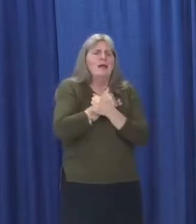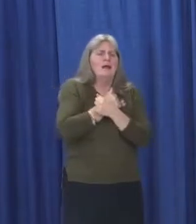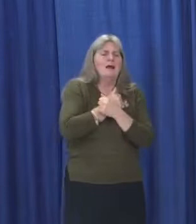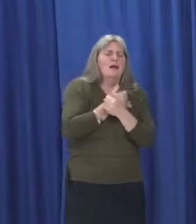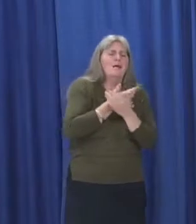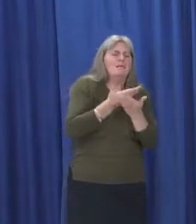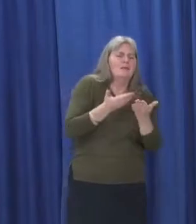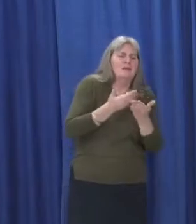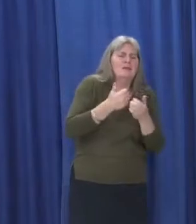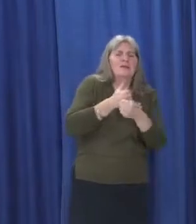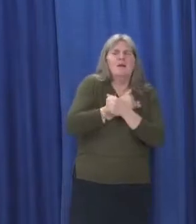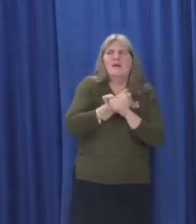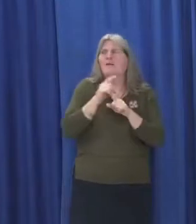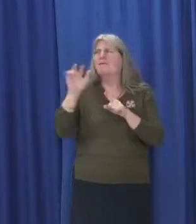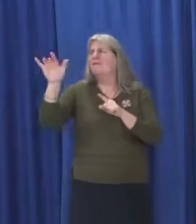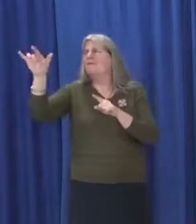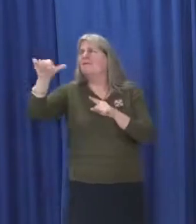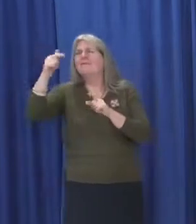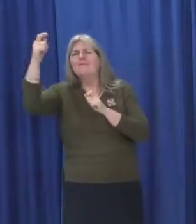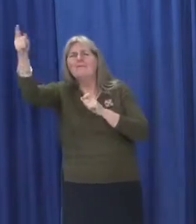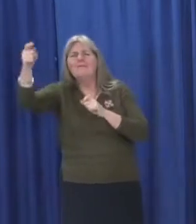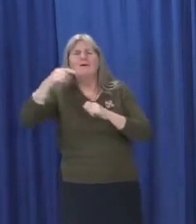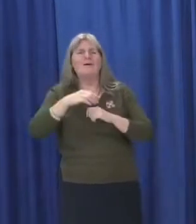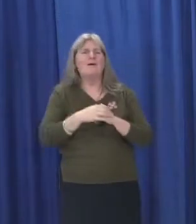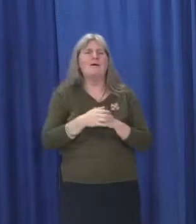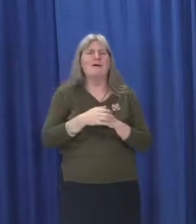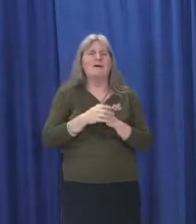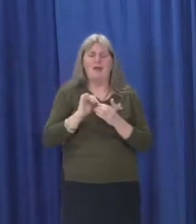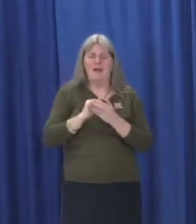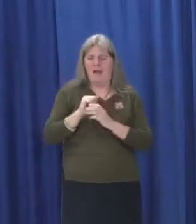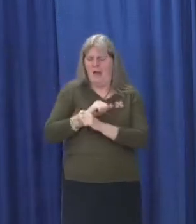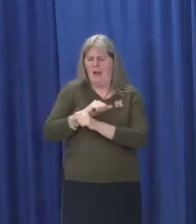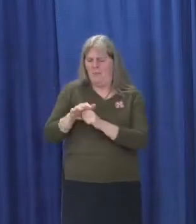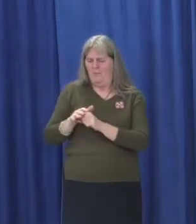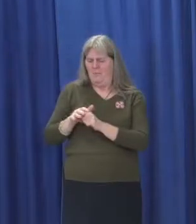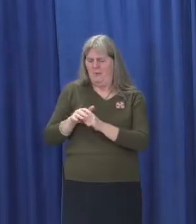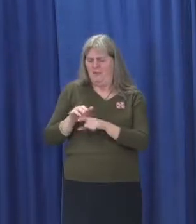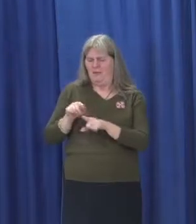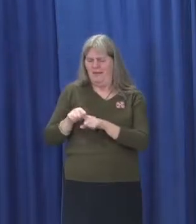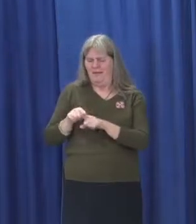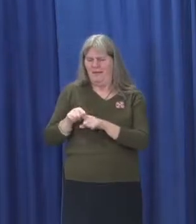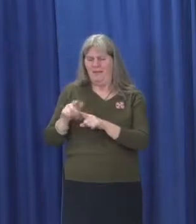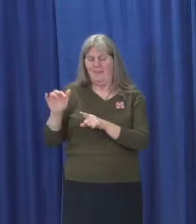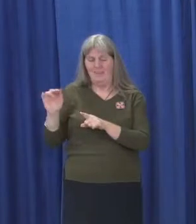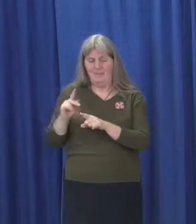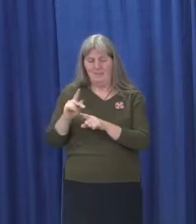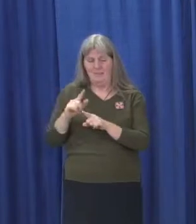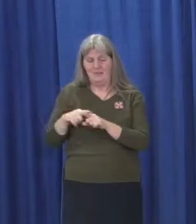far in the support they offer us. For the ways the pandemic has brought people back to the